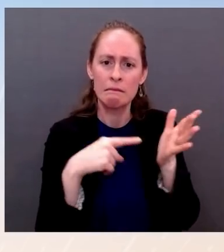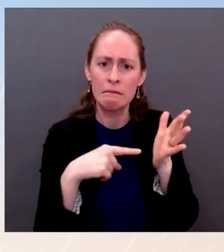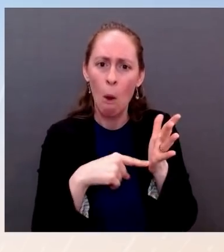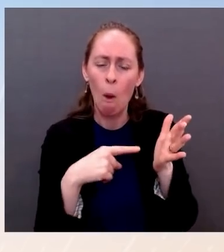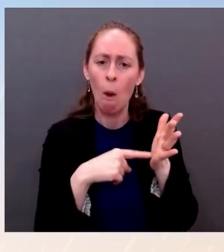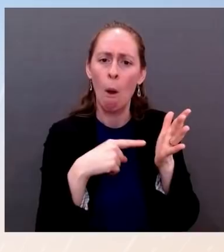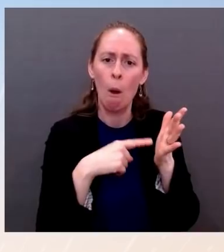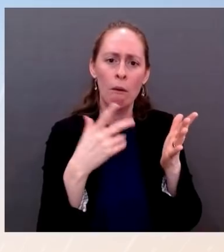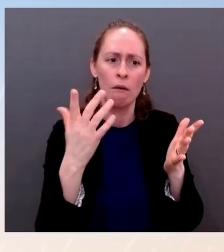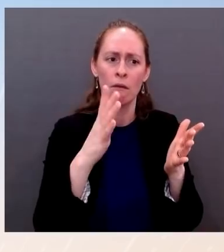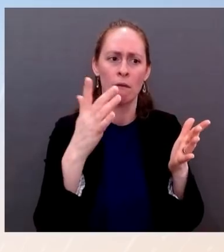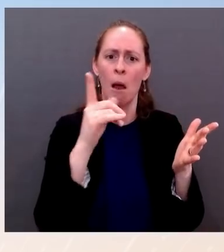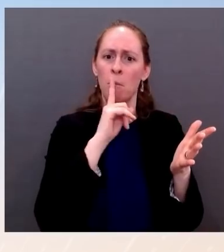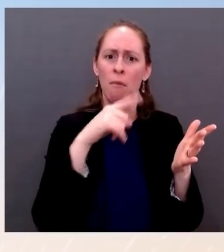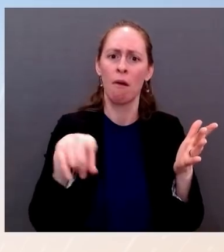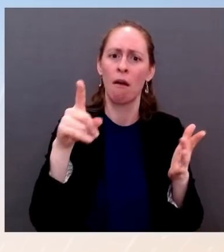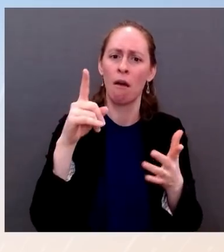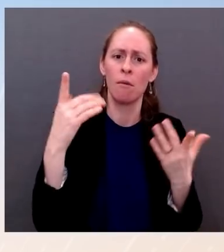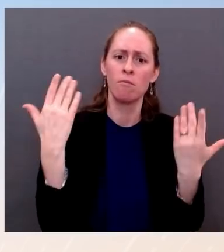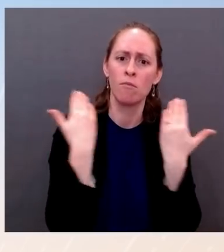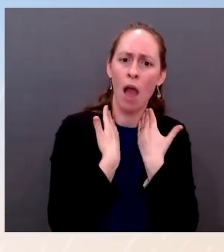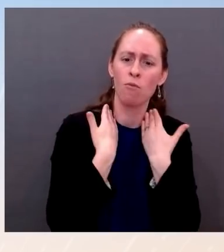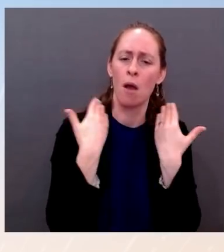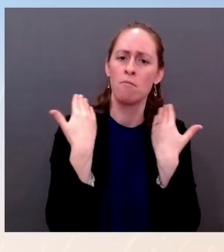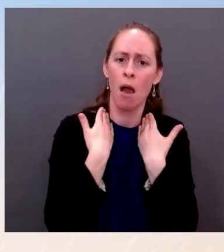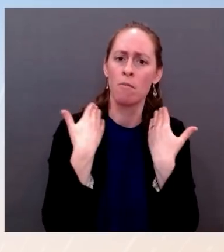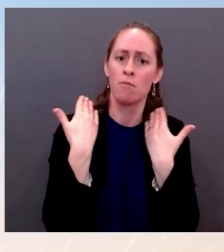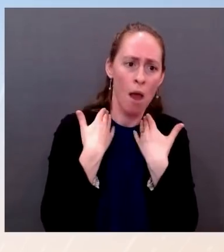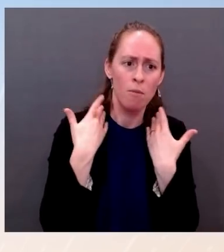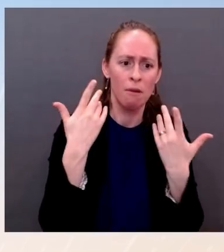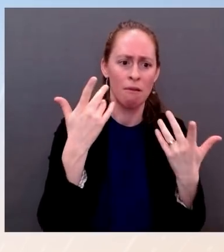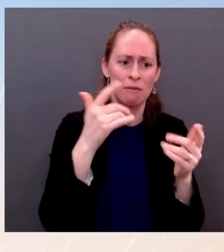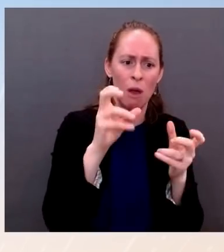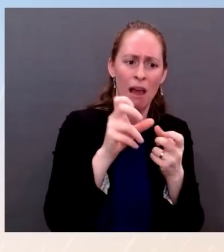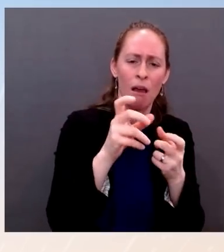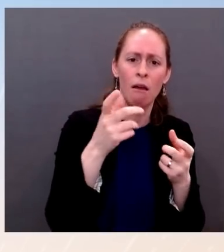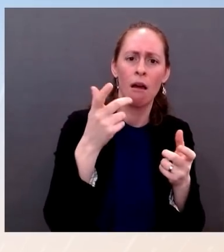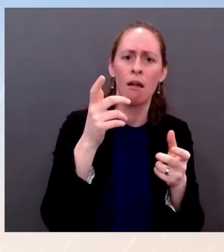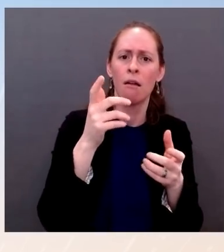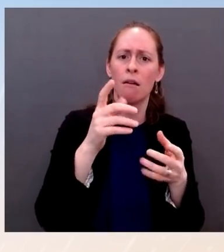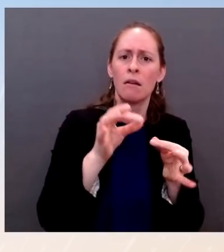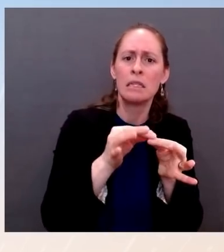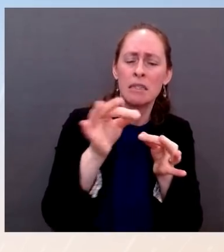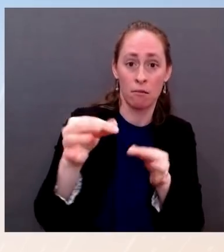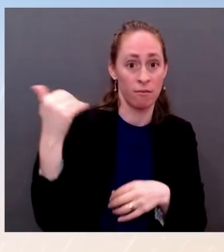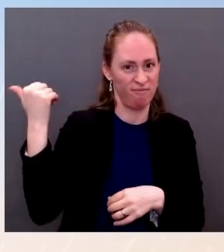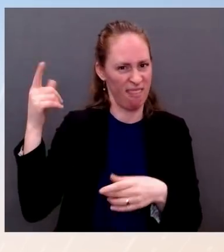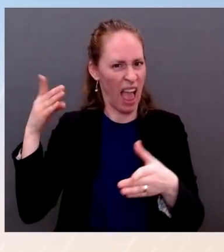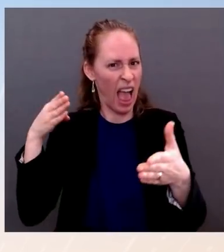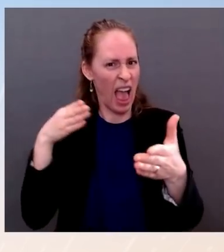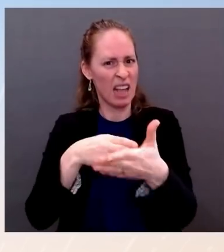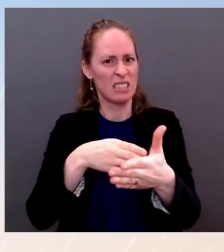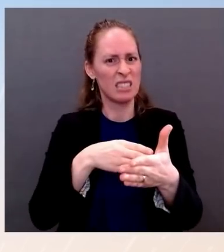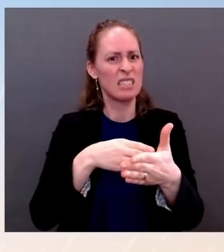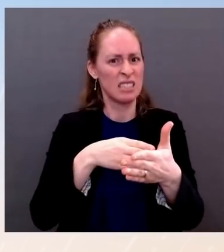in addition to his pledge to forgive $10,000 per student in federal student loans. Why hasn't he acted,